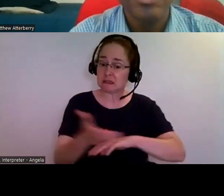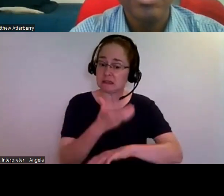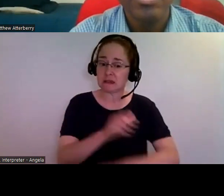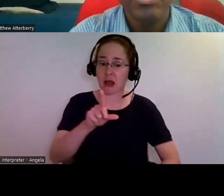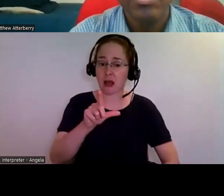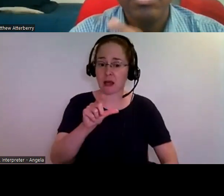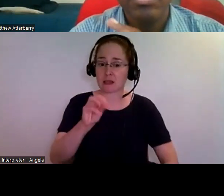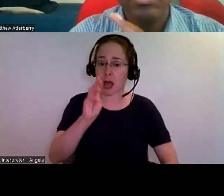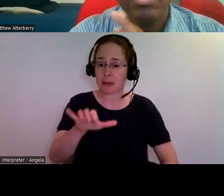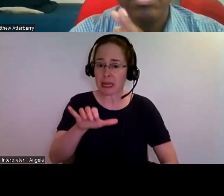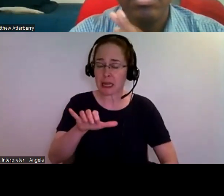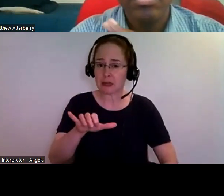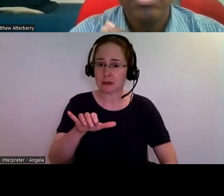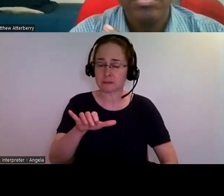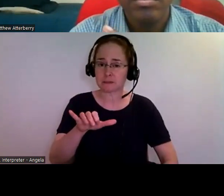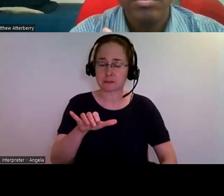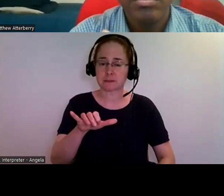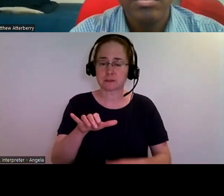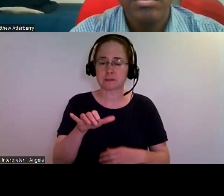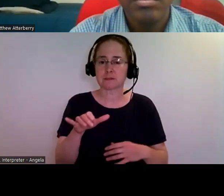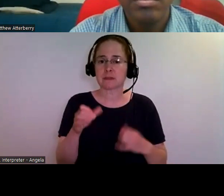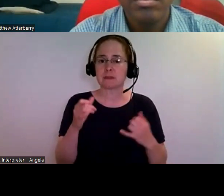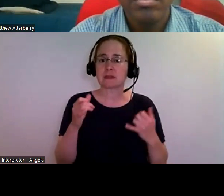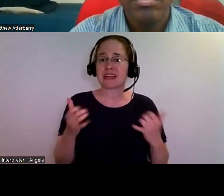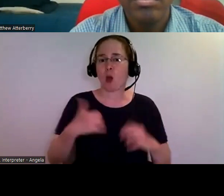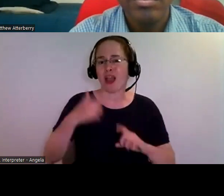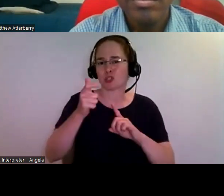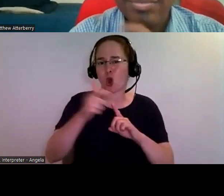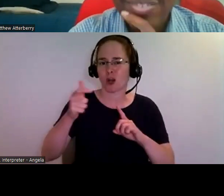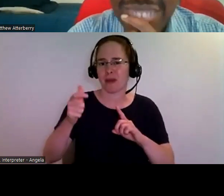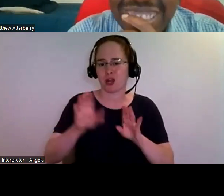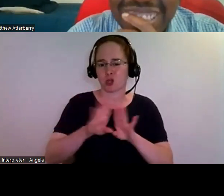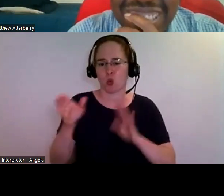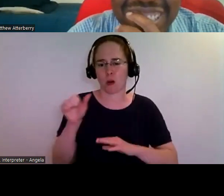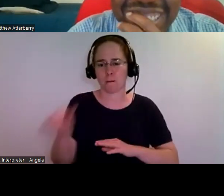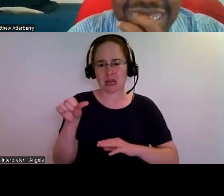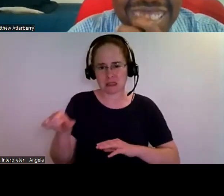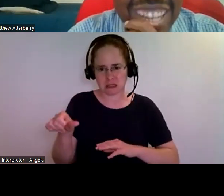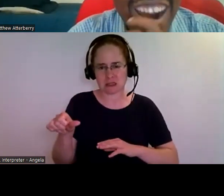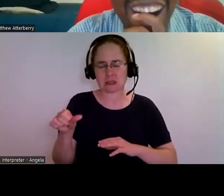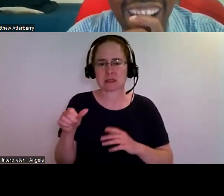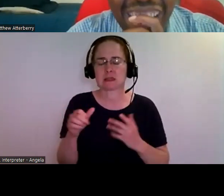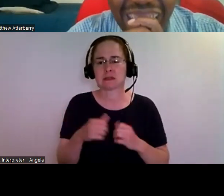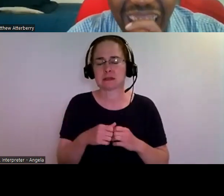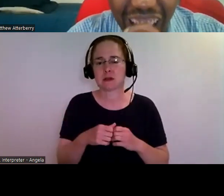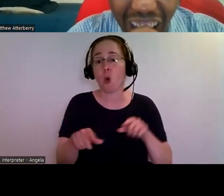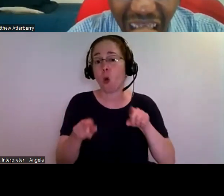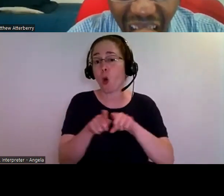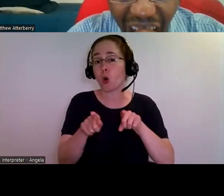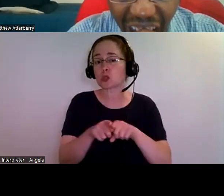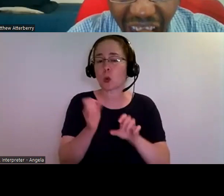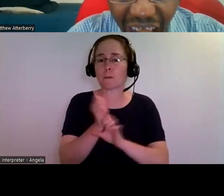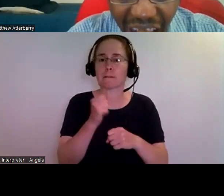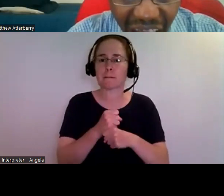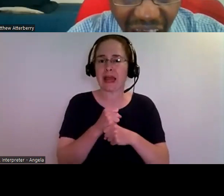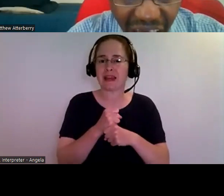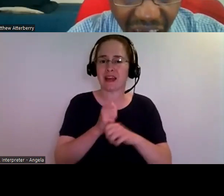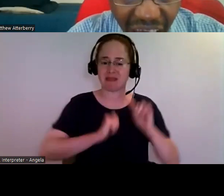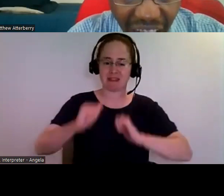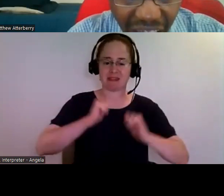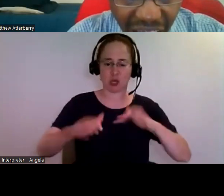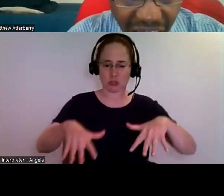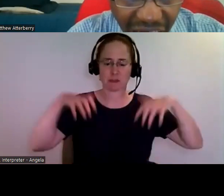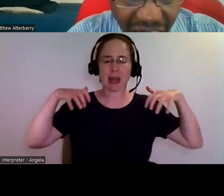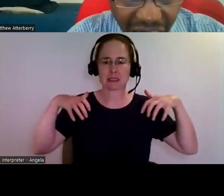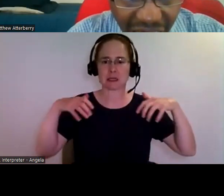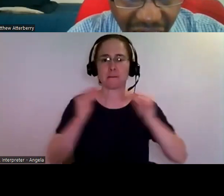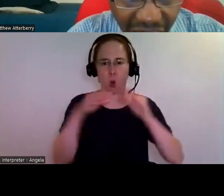and it has automatic door buttons, and they also made our theater space more accessible, and they